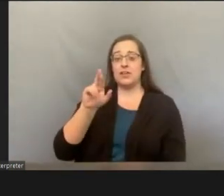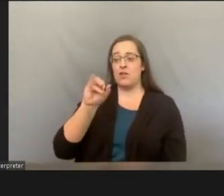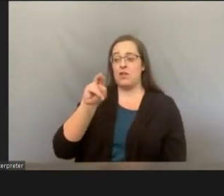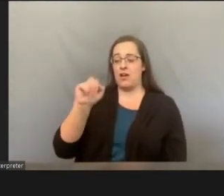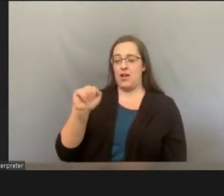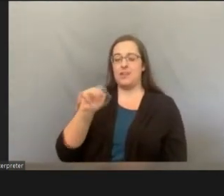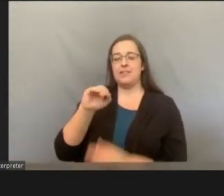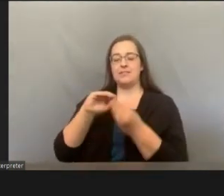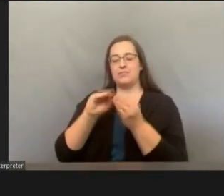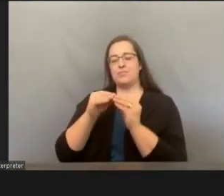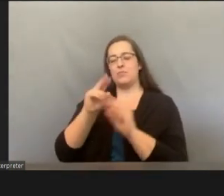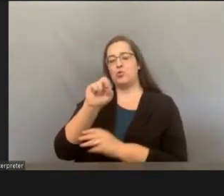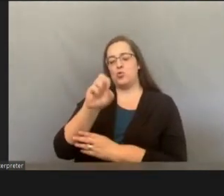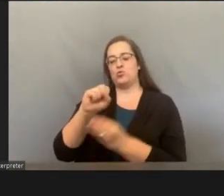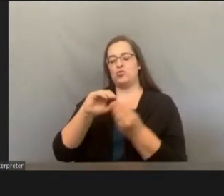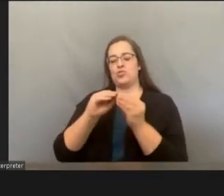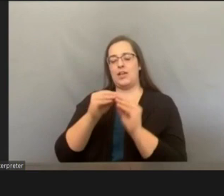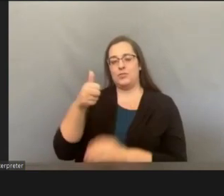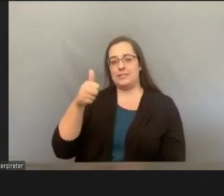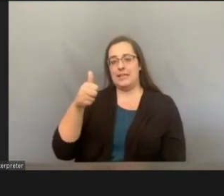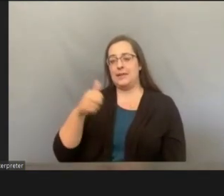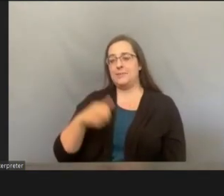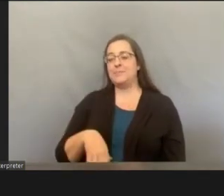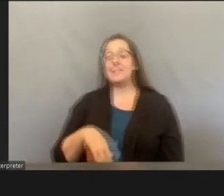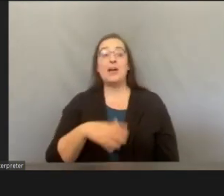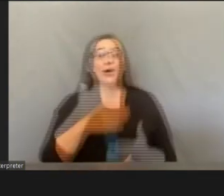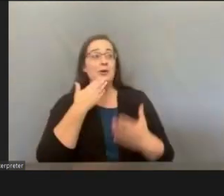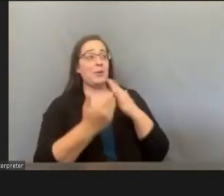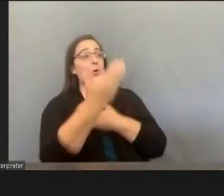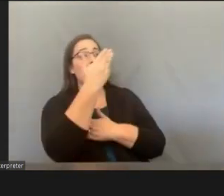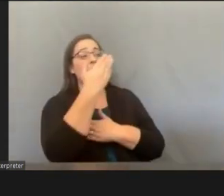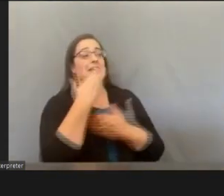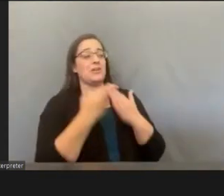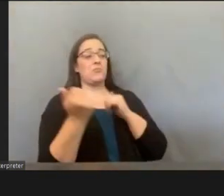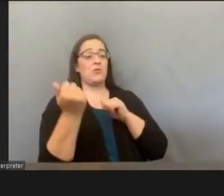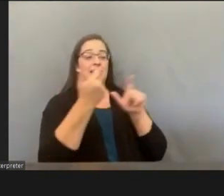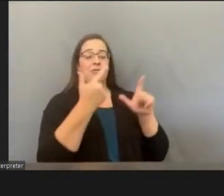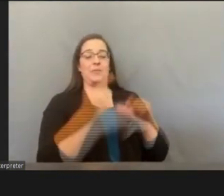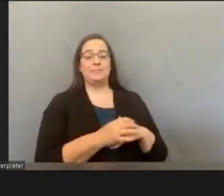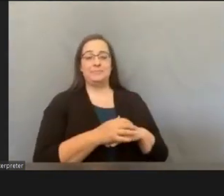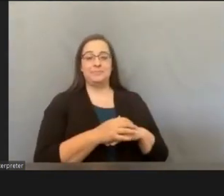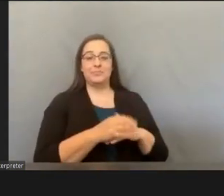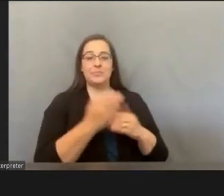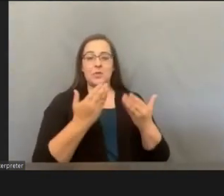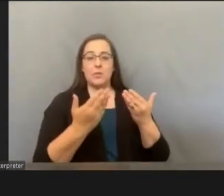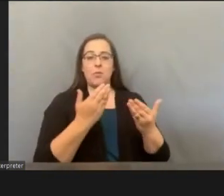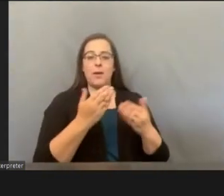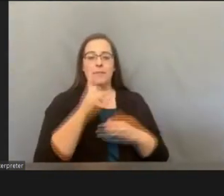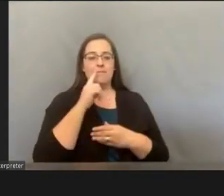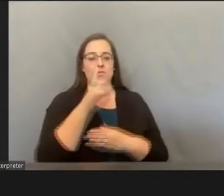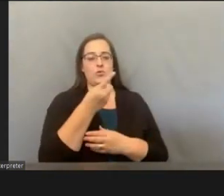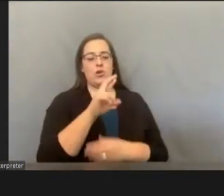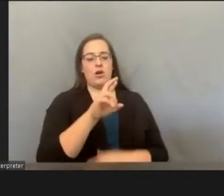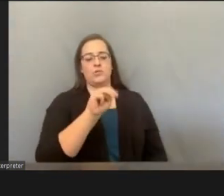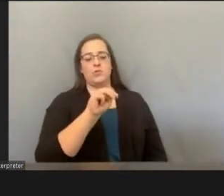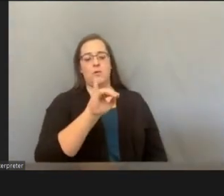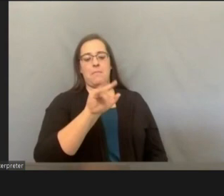WEEK AND YOU GUYS STAY SAFE. THANK YOU. AND NOW WE WILL GO TO AREA ON A